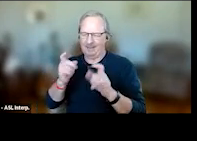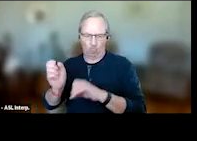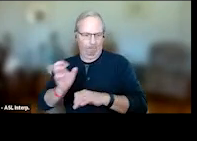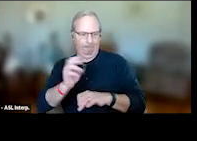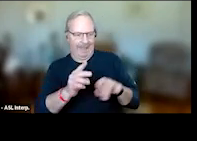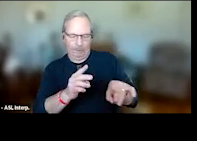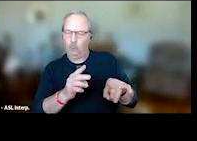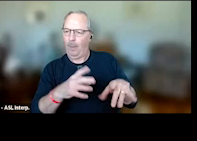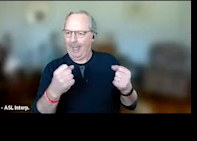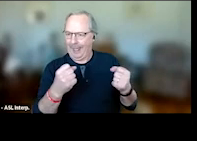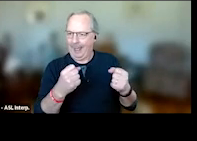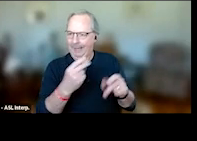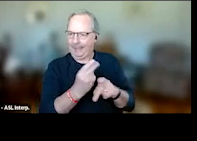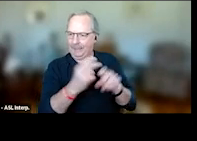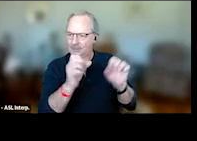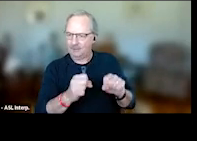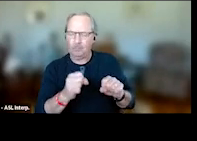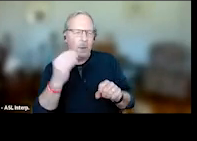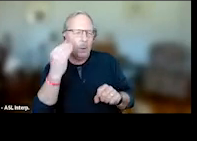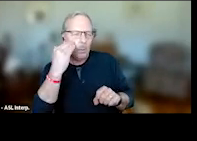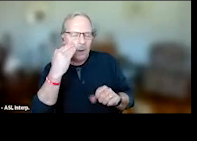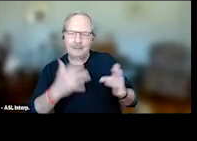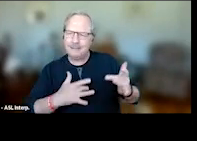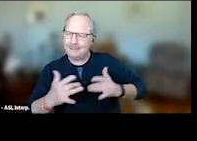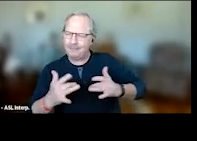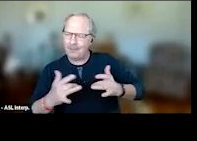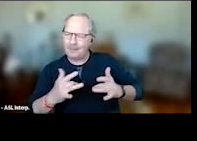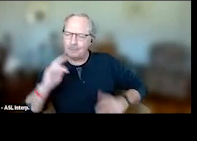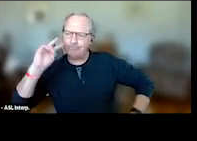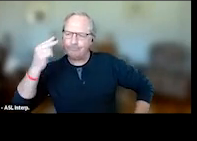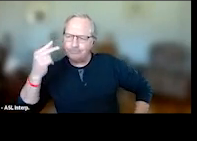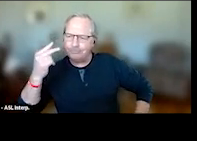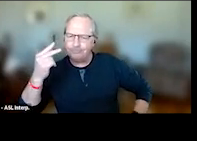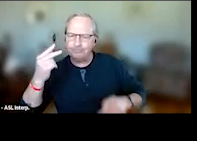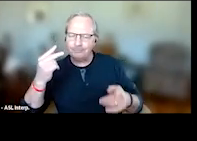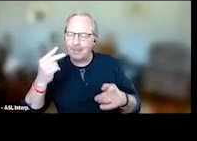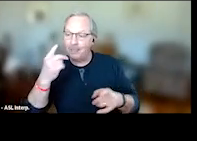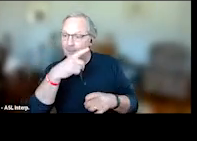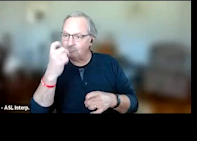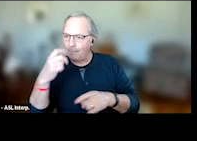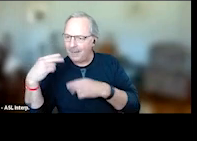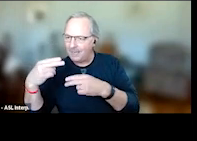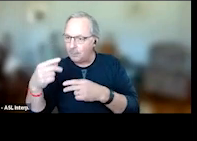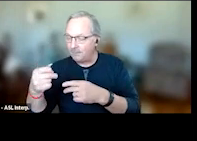So it's really important that we're aware and sensitive to misconceptions and the likely trauma histories of our service users.